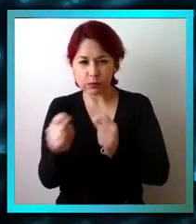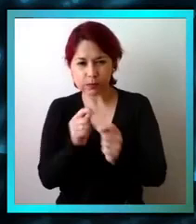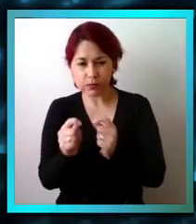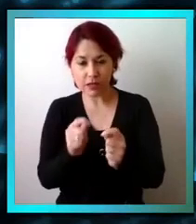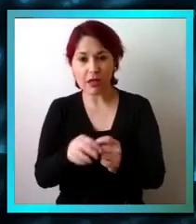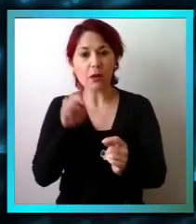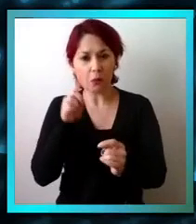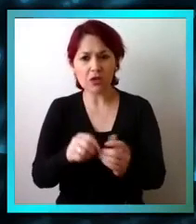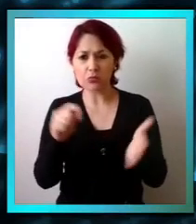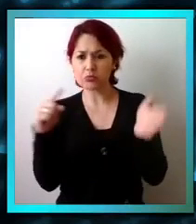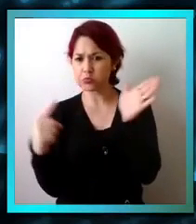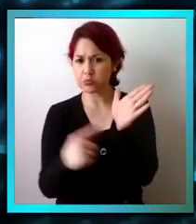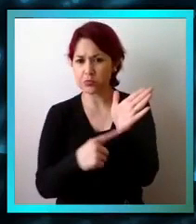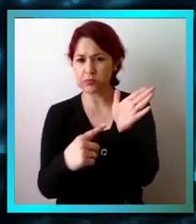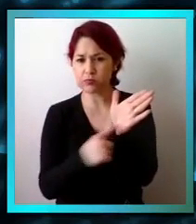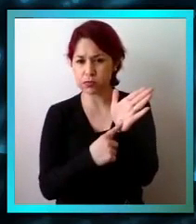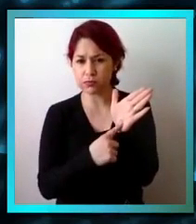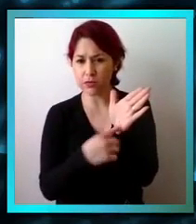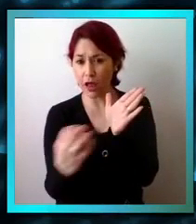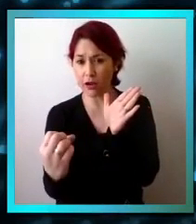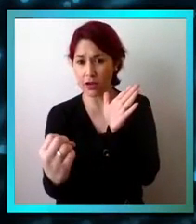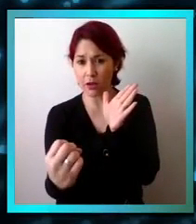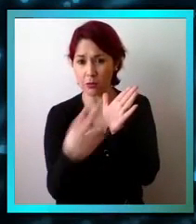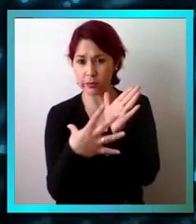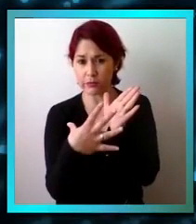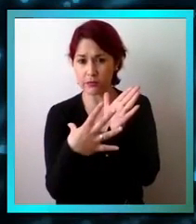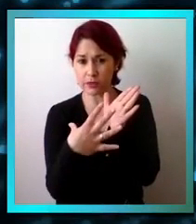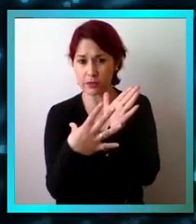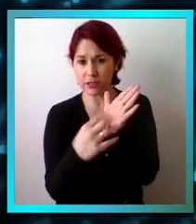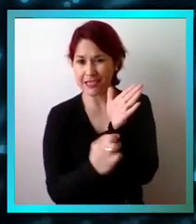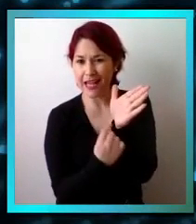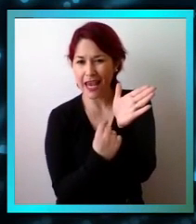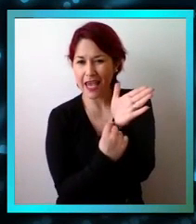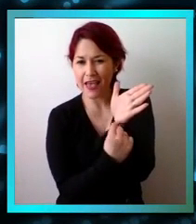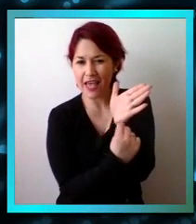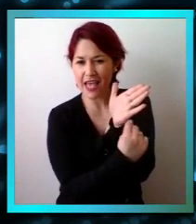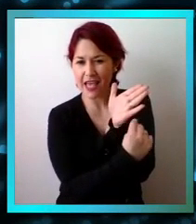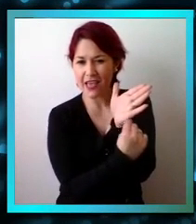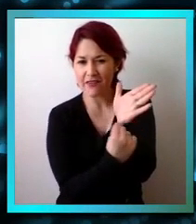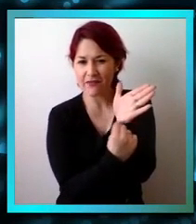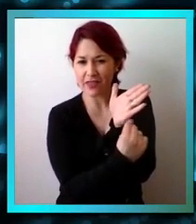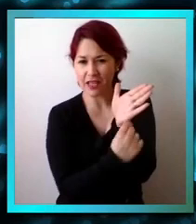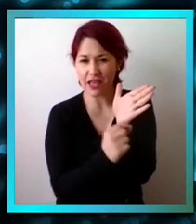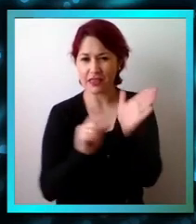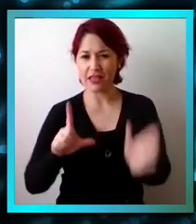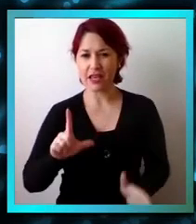uh is more complicated uh so it's combination of prevention at traditional cyber security